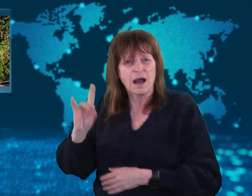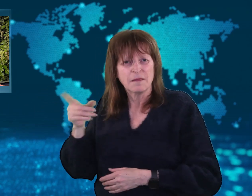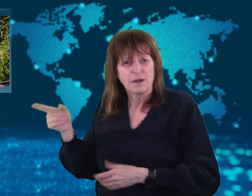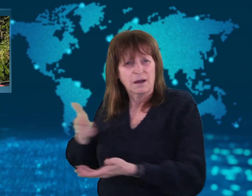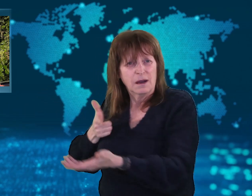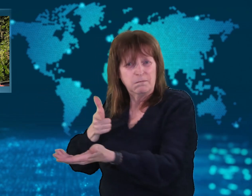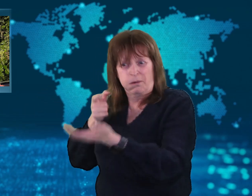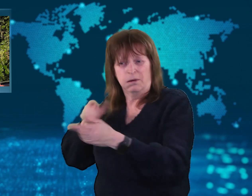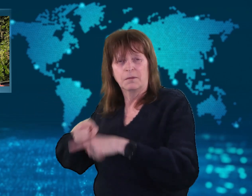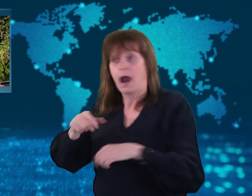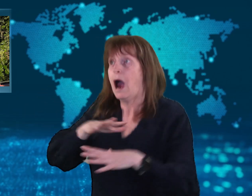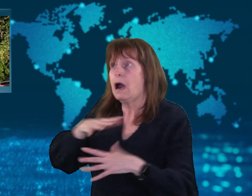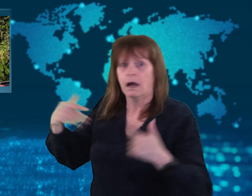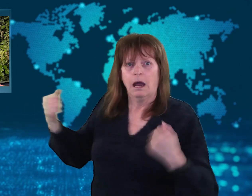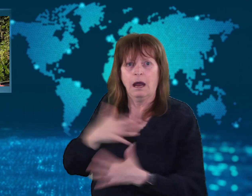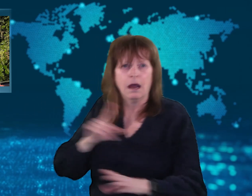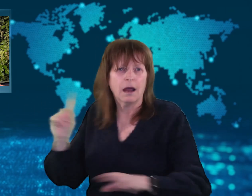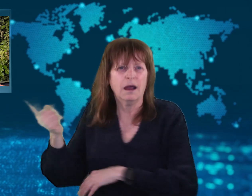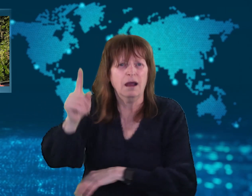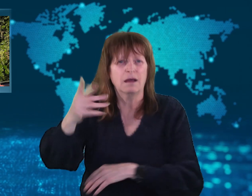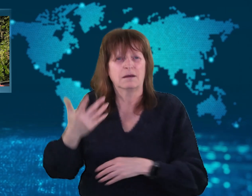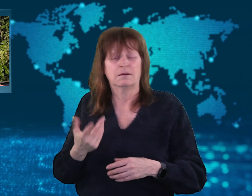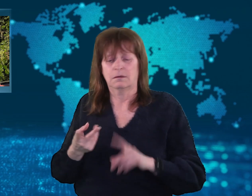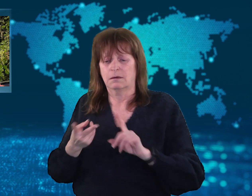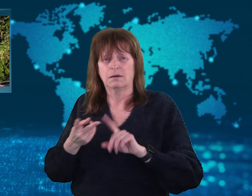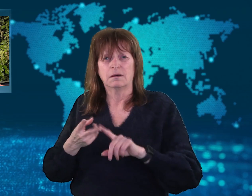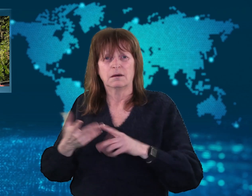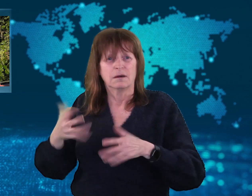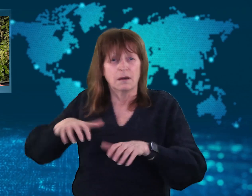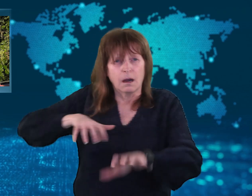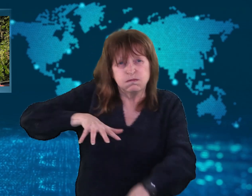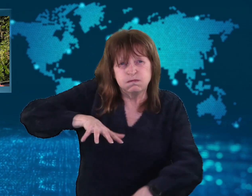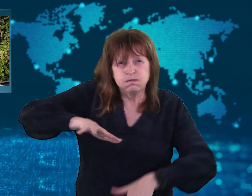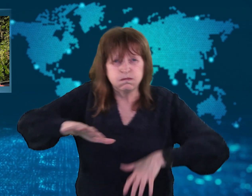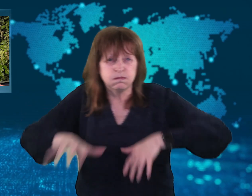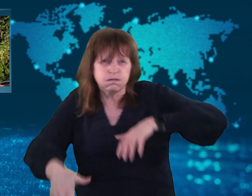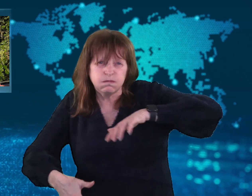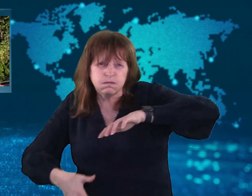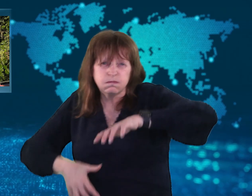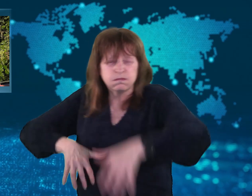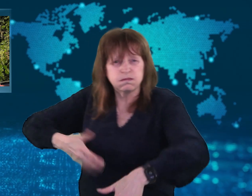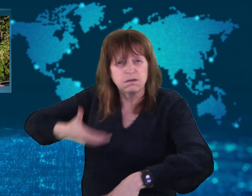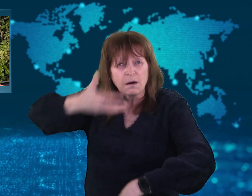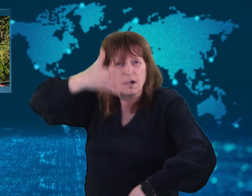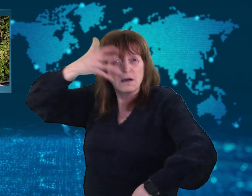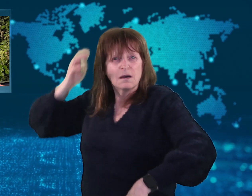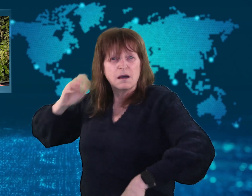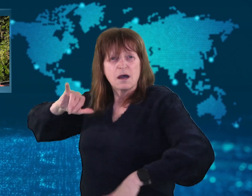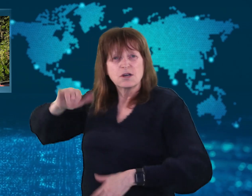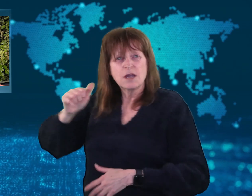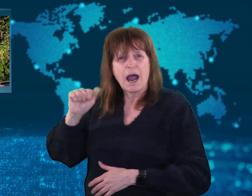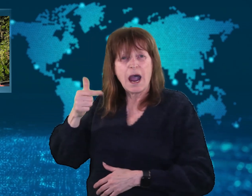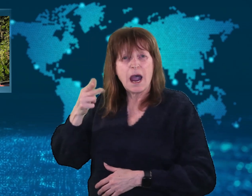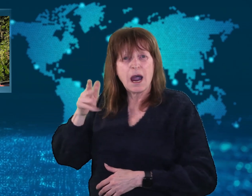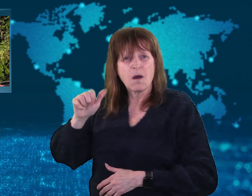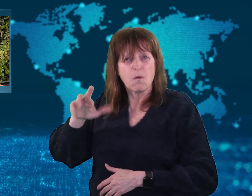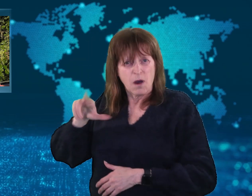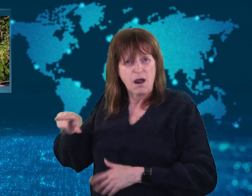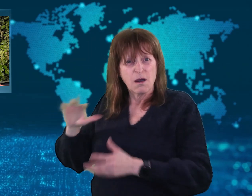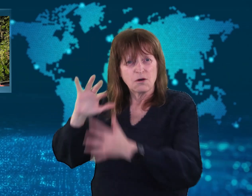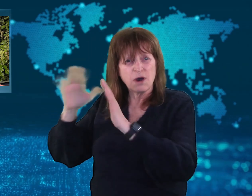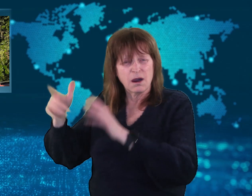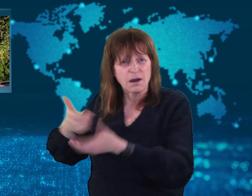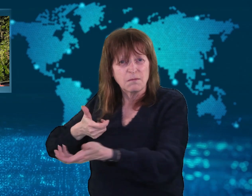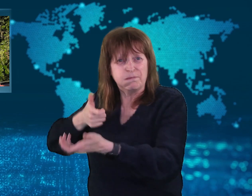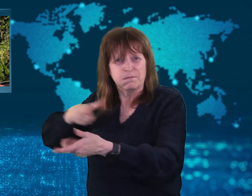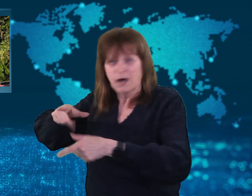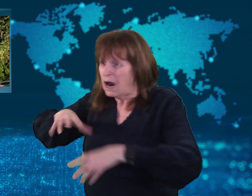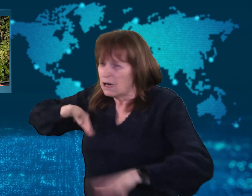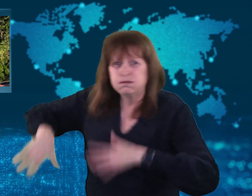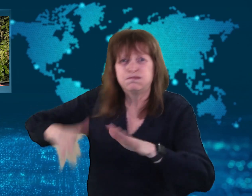He also encountered a jaguar in the jungle.